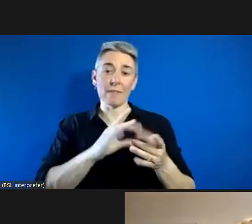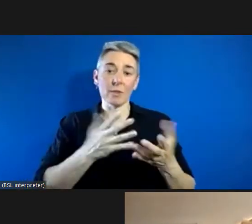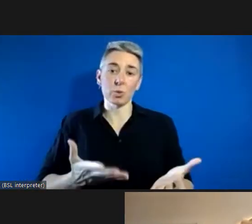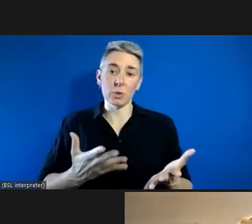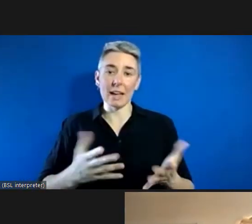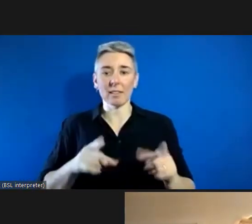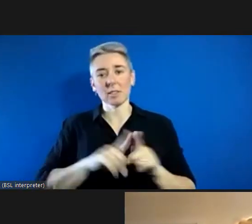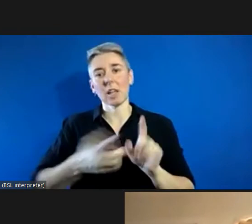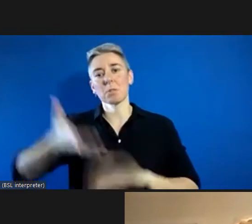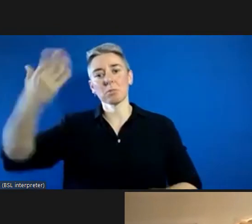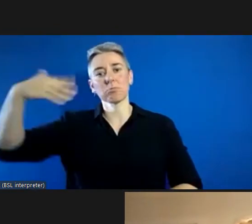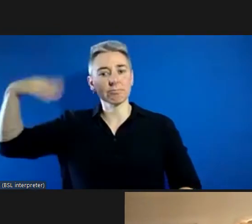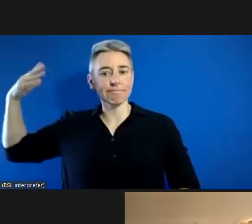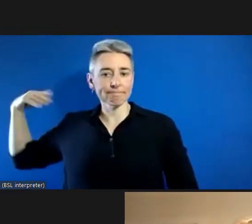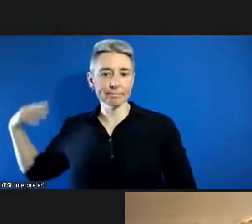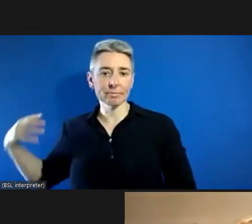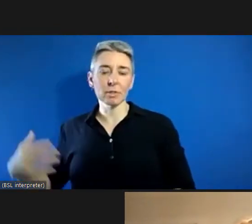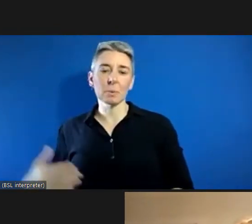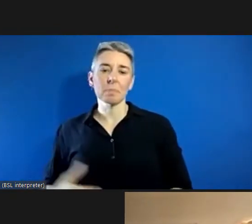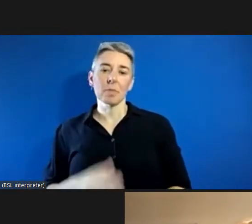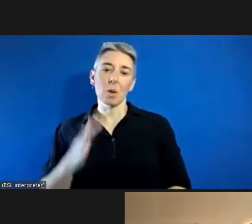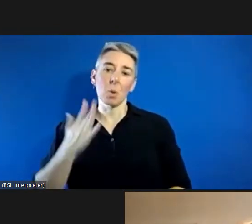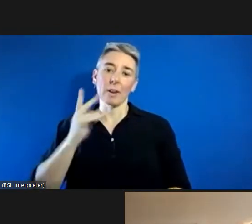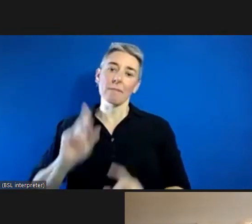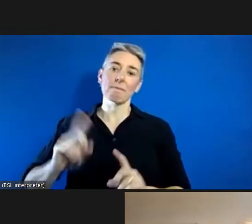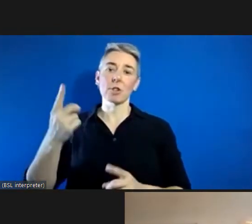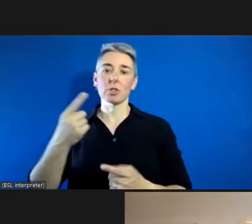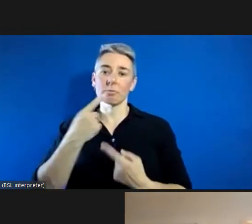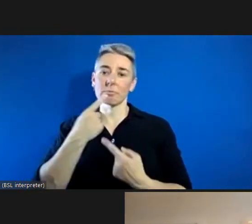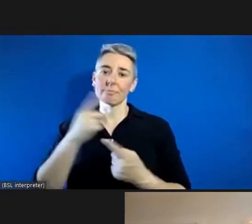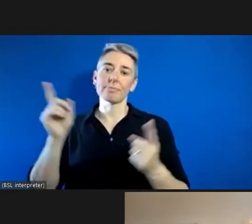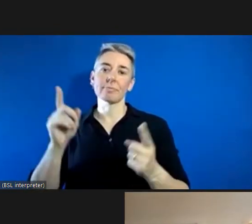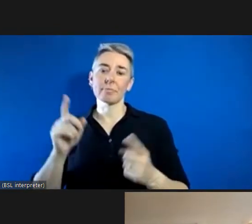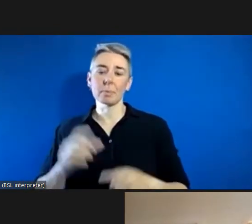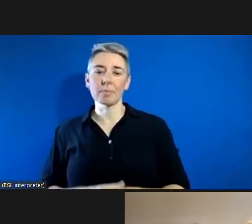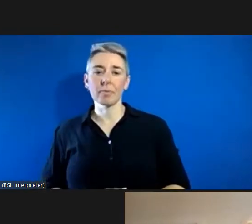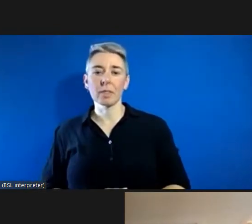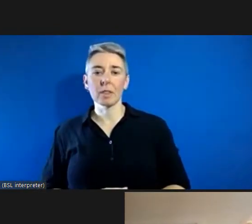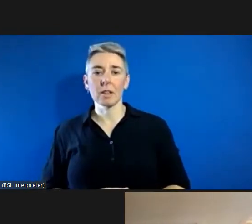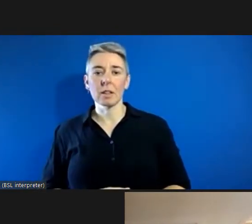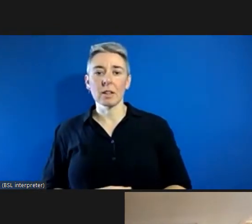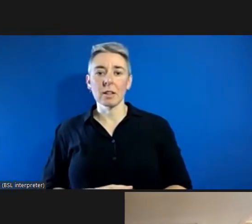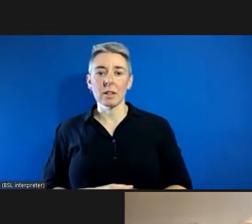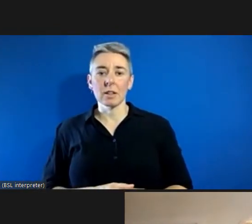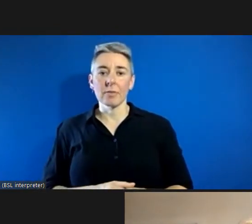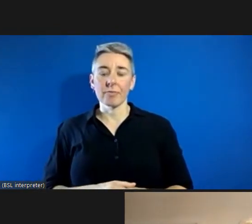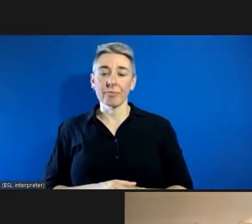years ago. And when I first used it in a speech 20 years ago, and that is "shallow understanding from